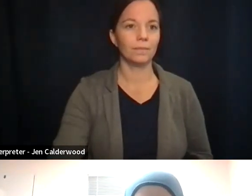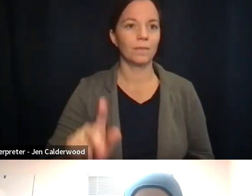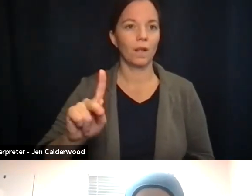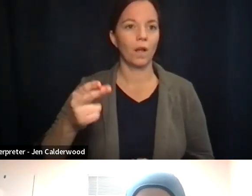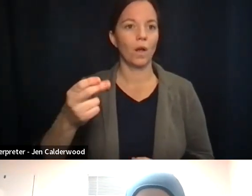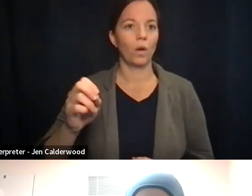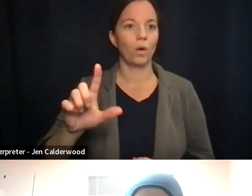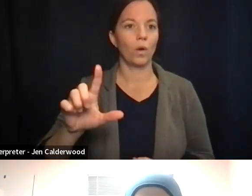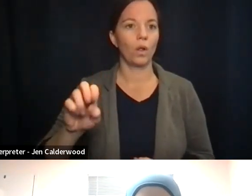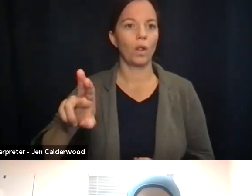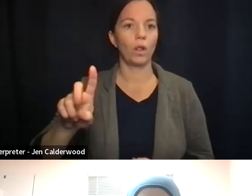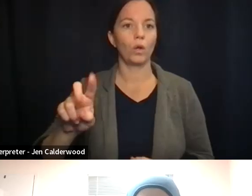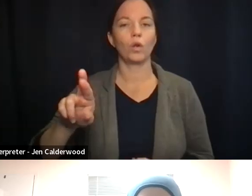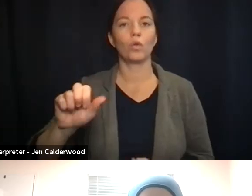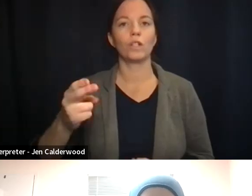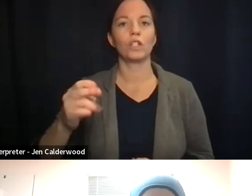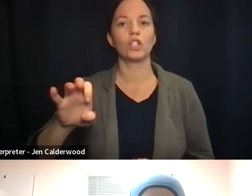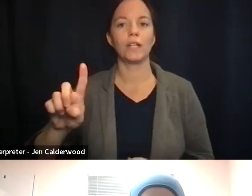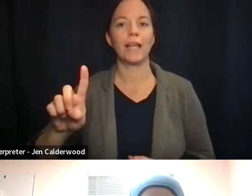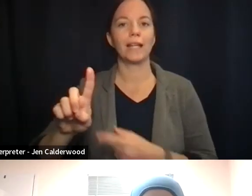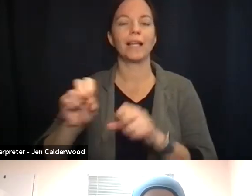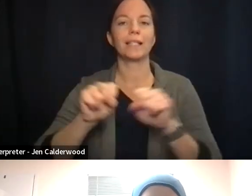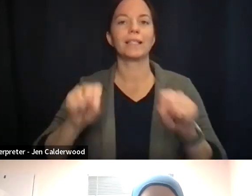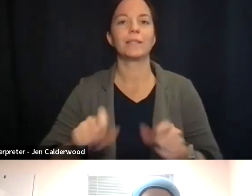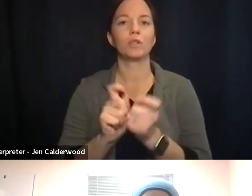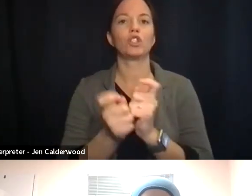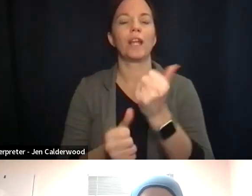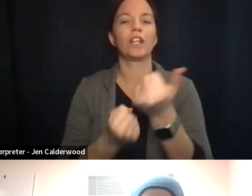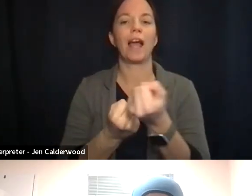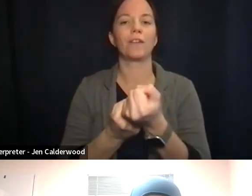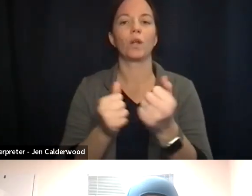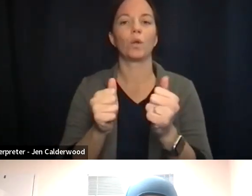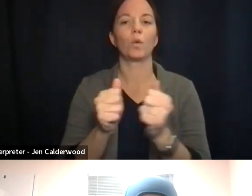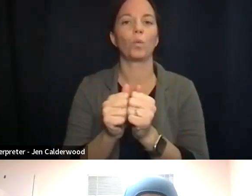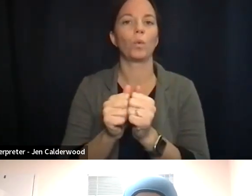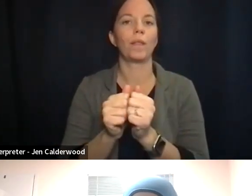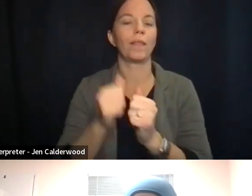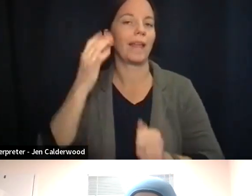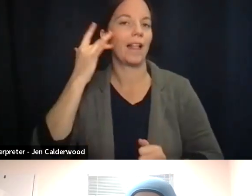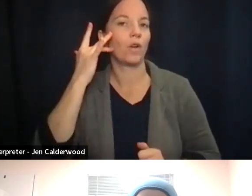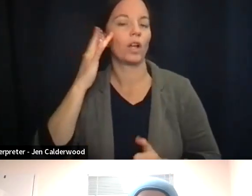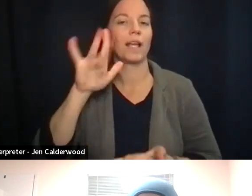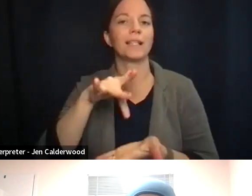But I do see a hands up! Go ahead! Go ahead. Hi! My name's Kul Rashidum systems change.